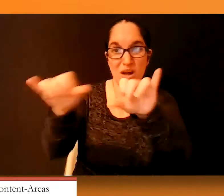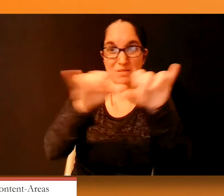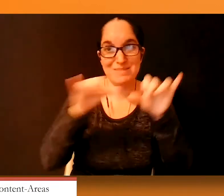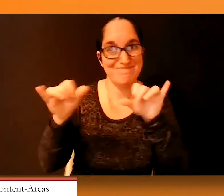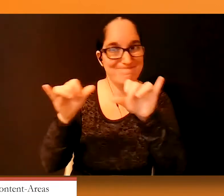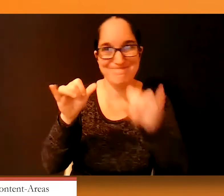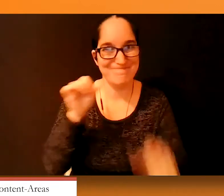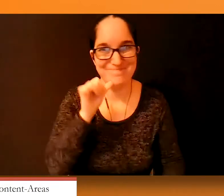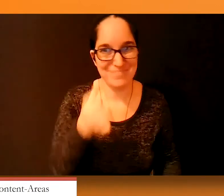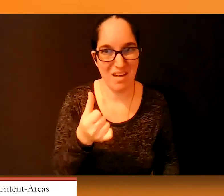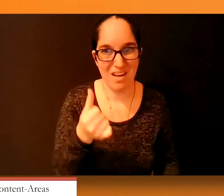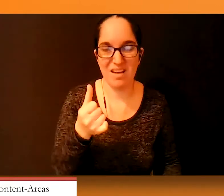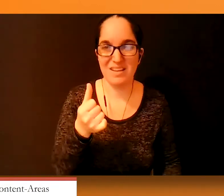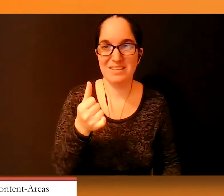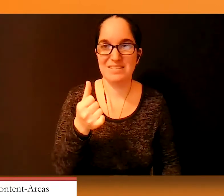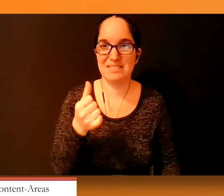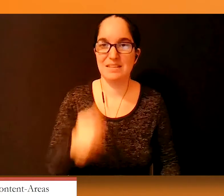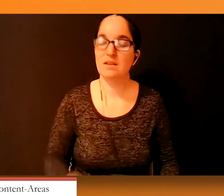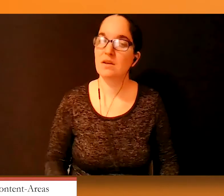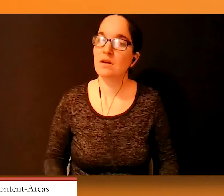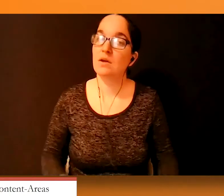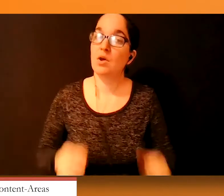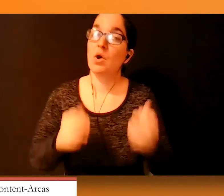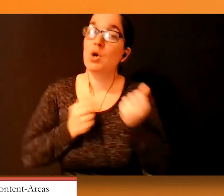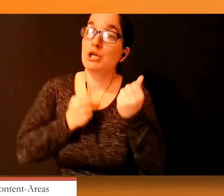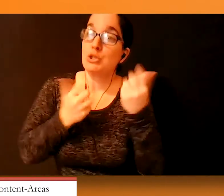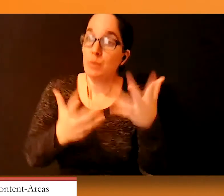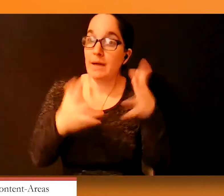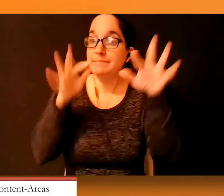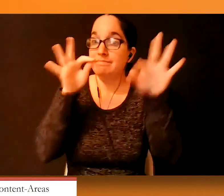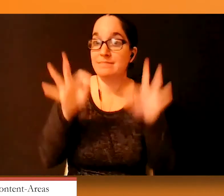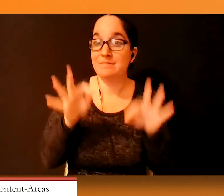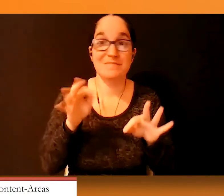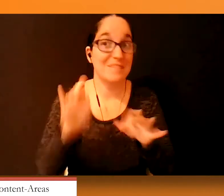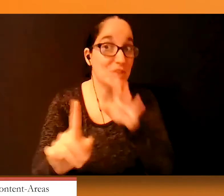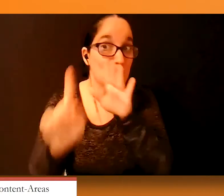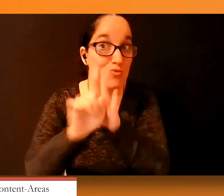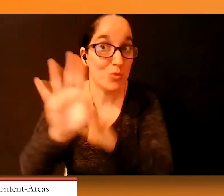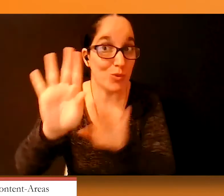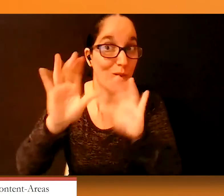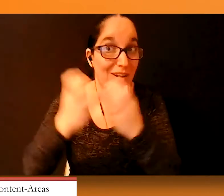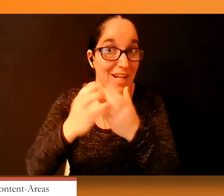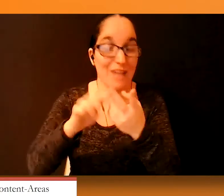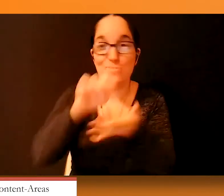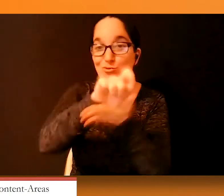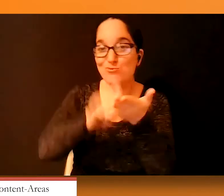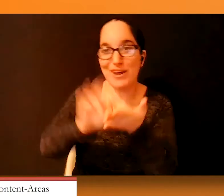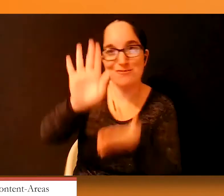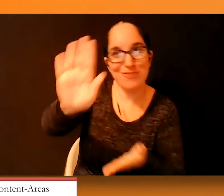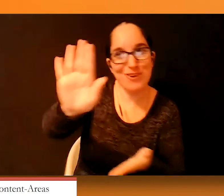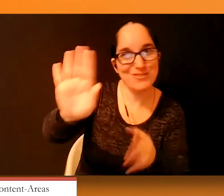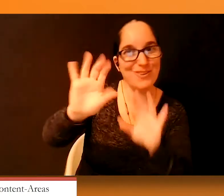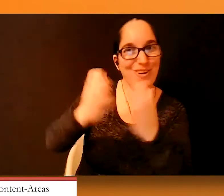and they also are not used that much expressively, except for maybe when they're in your classroom or writing a paper for your classroom.